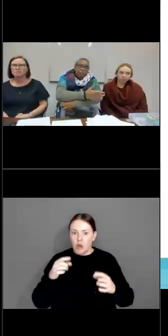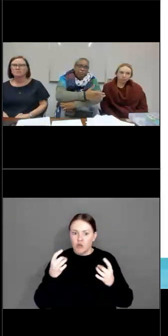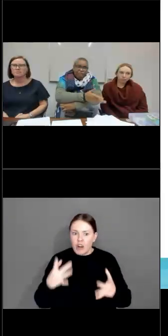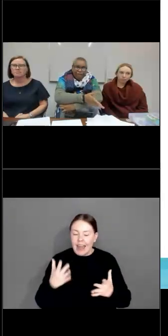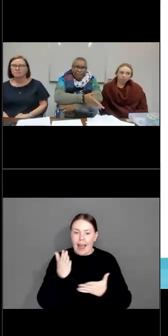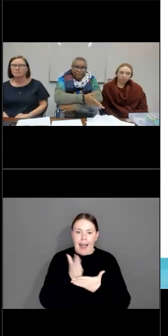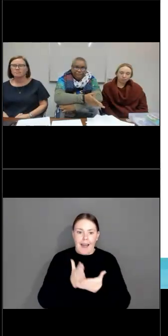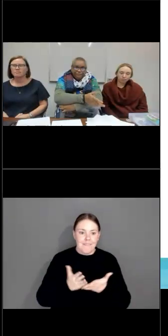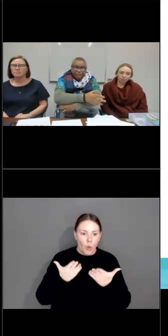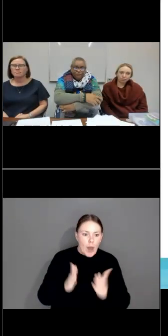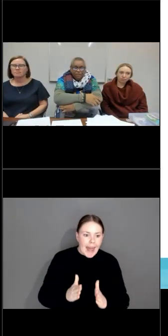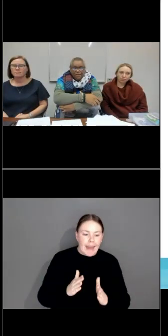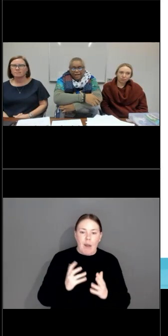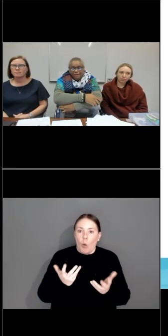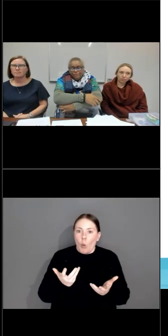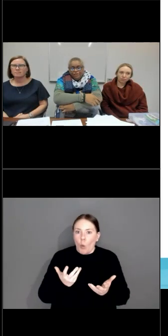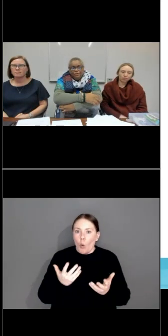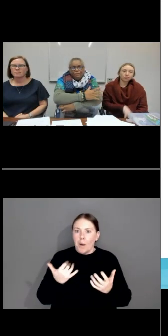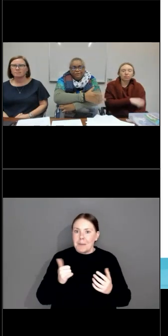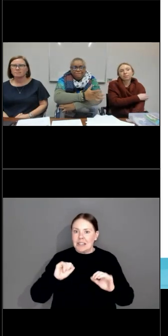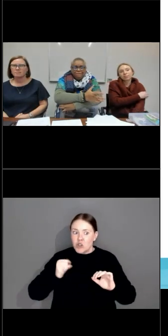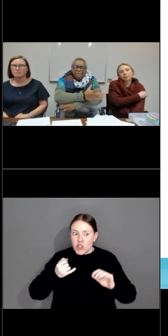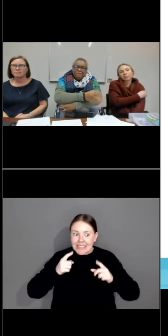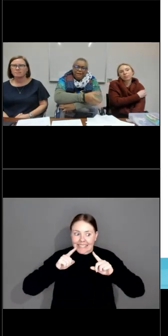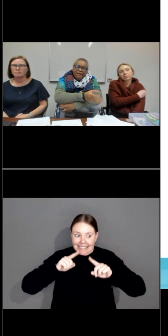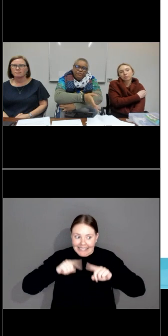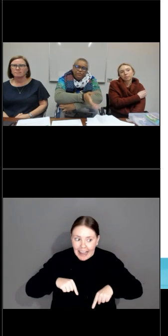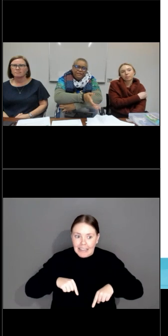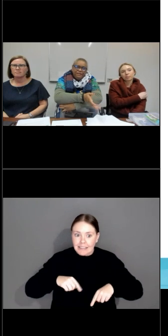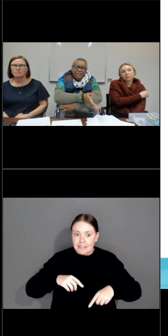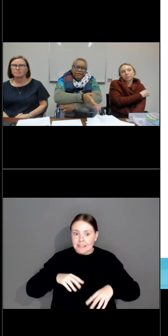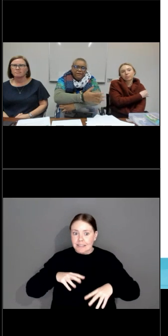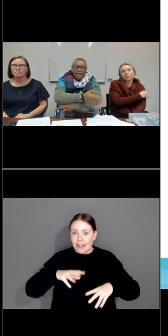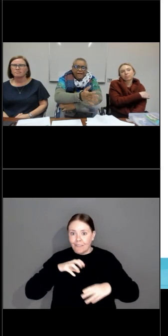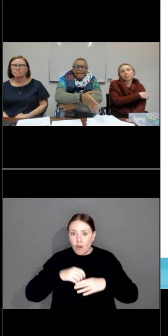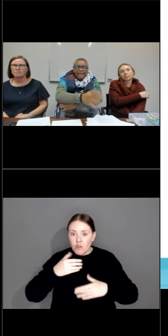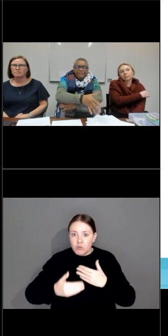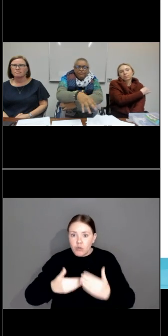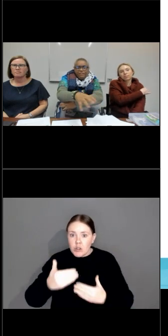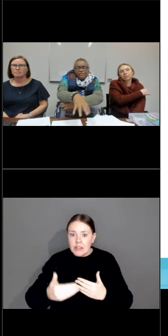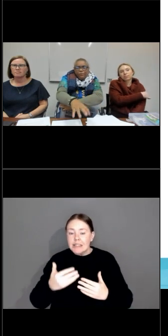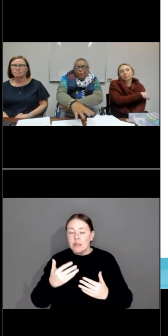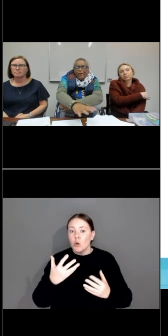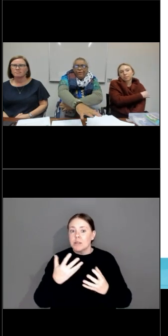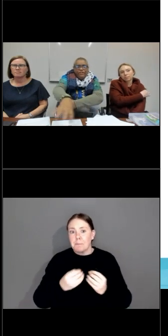the front um so a process map is about how you can actually go okay so this is where we think